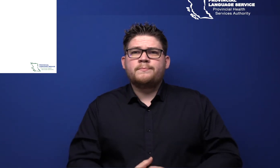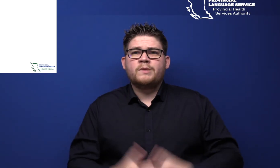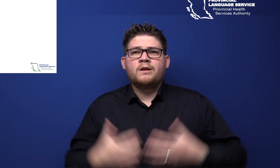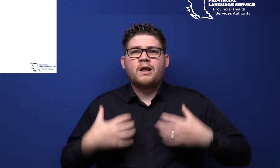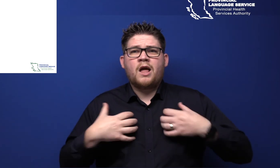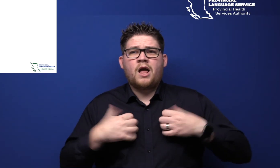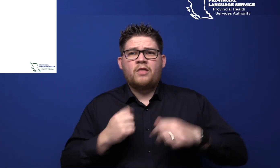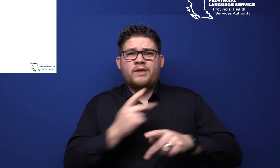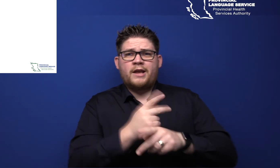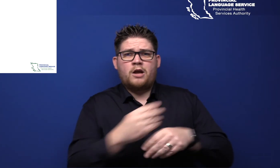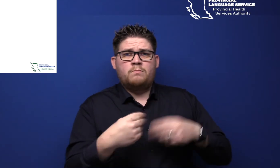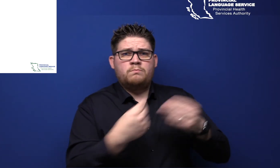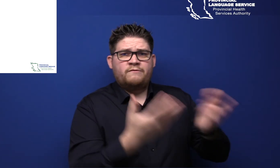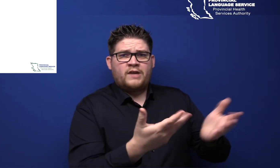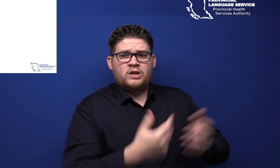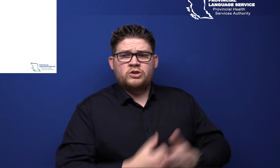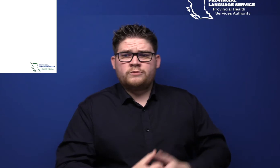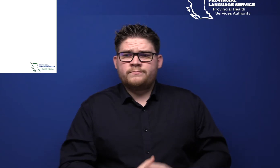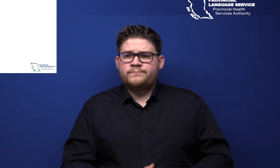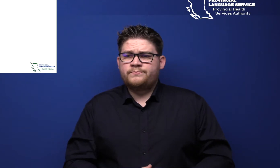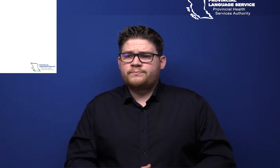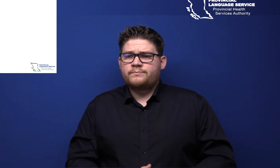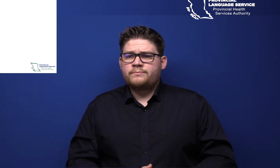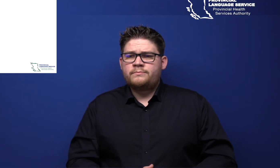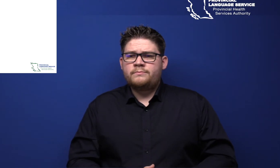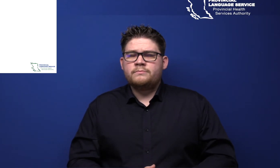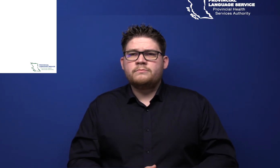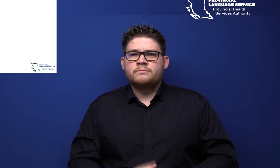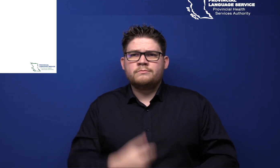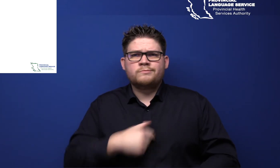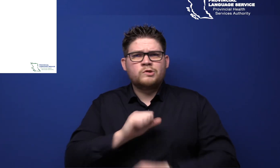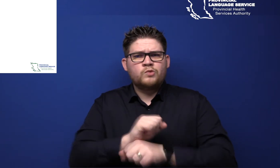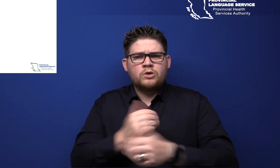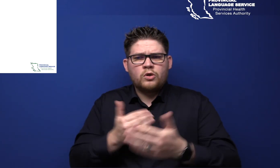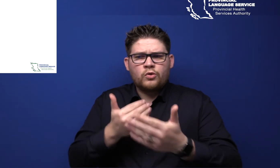I WORK WITH HEALTH CARE PROVIDERS.